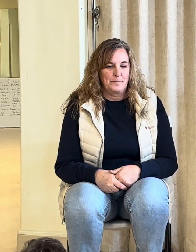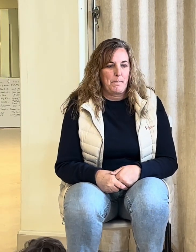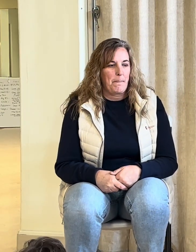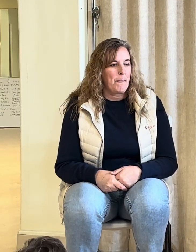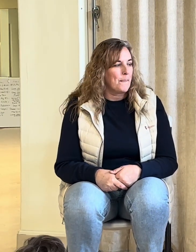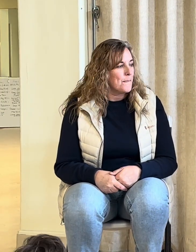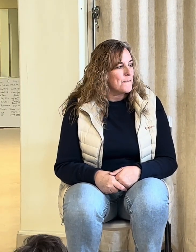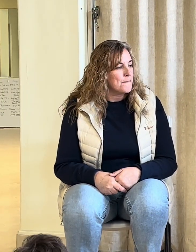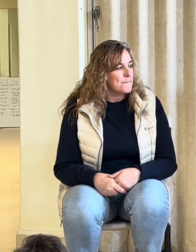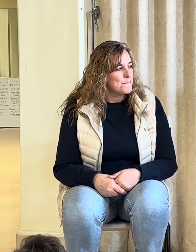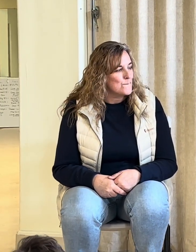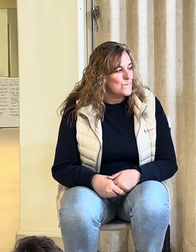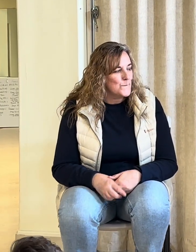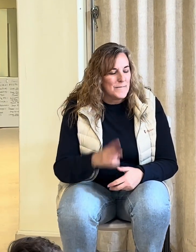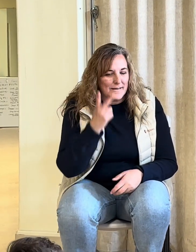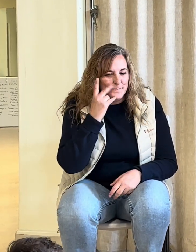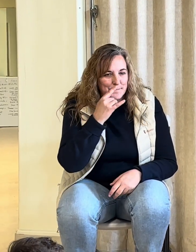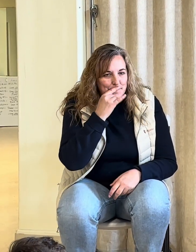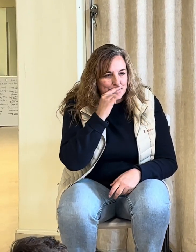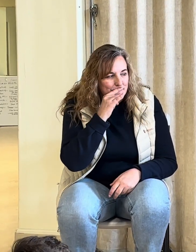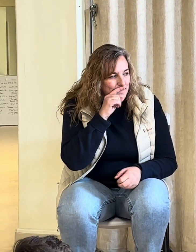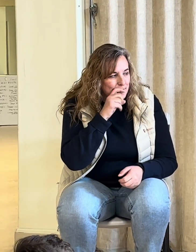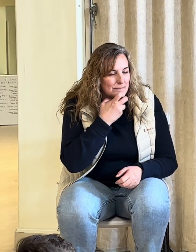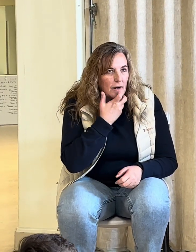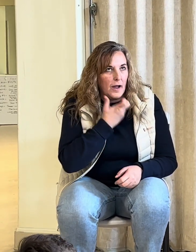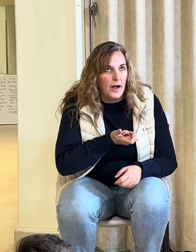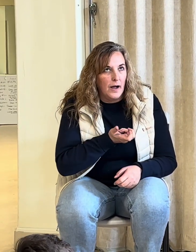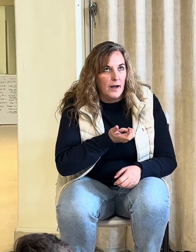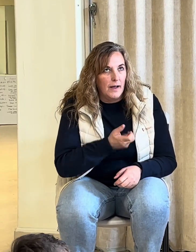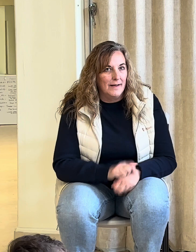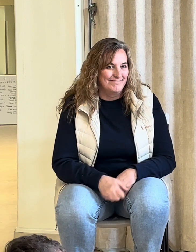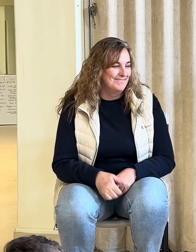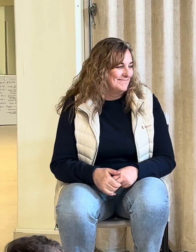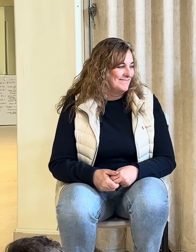I'd be that kid in the window whose mouth is wide open.